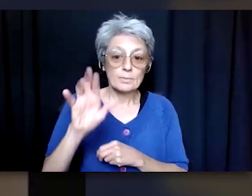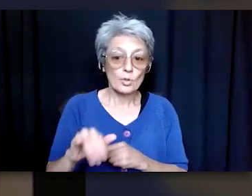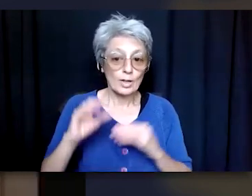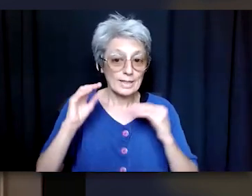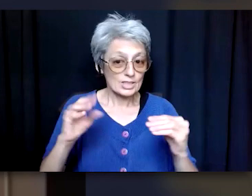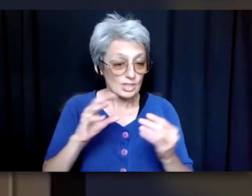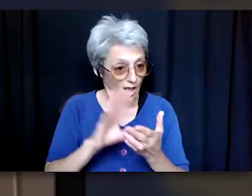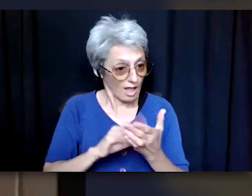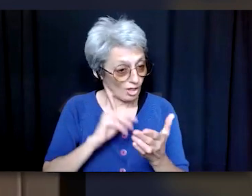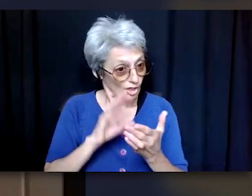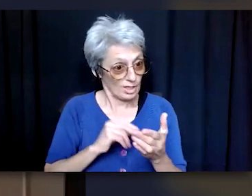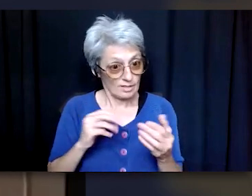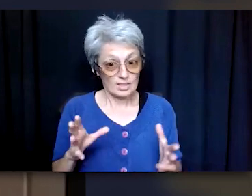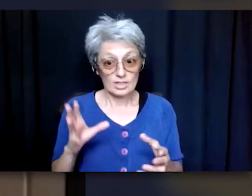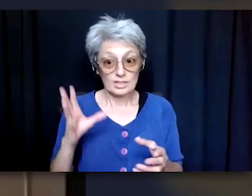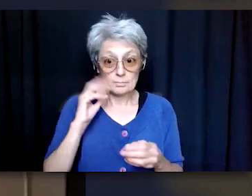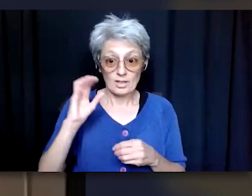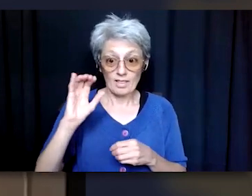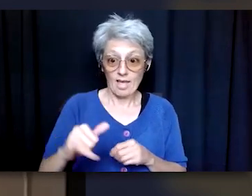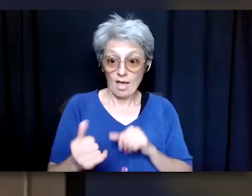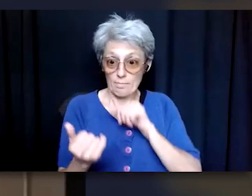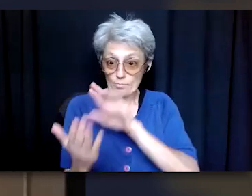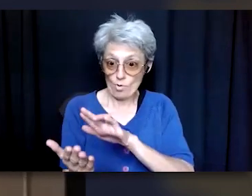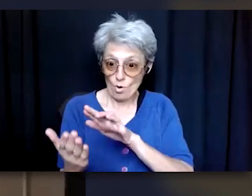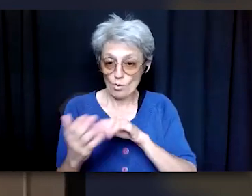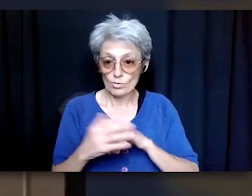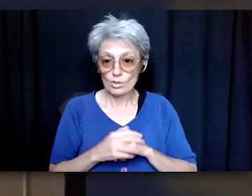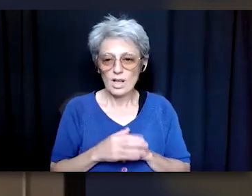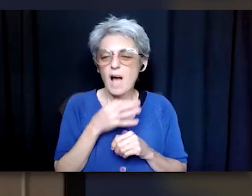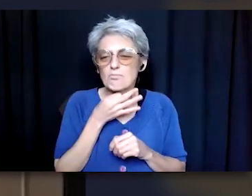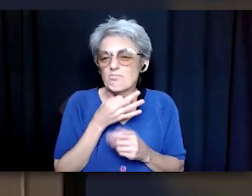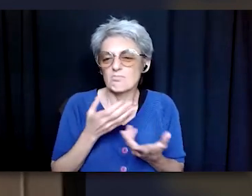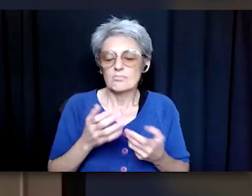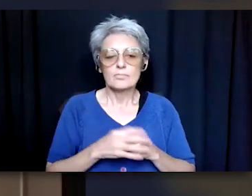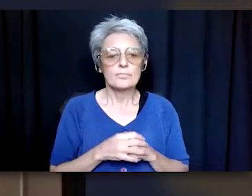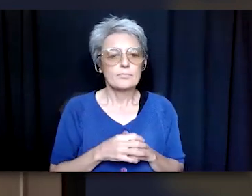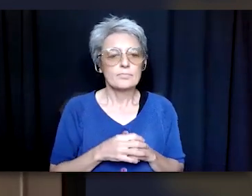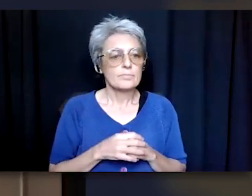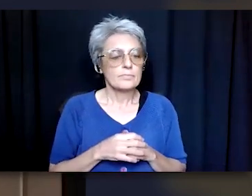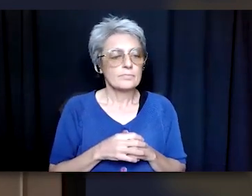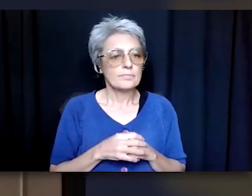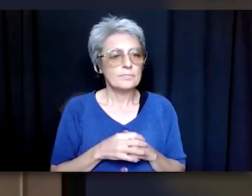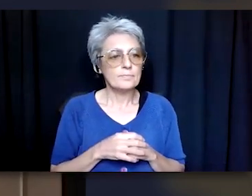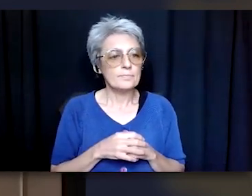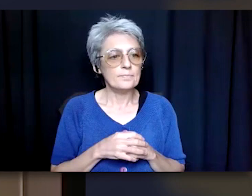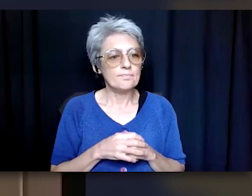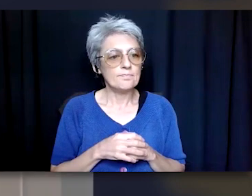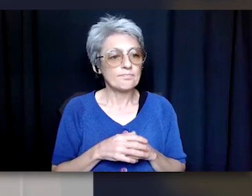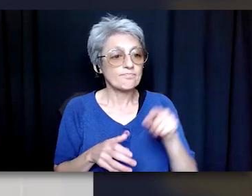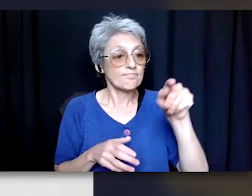going to encourage you, if you want to—these are all parts of what participatory can be—where